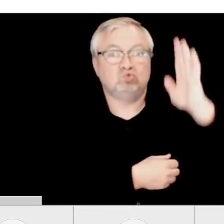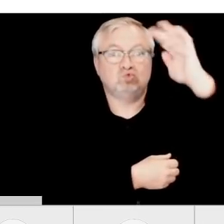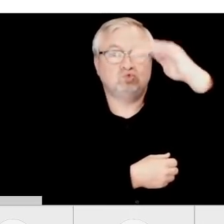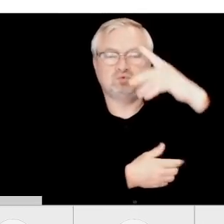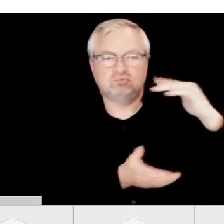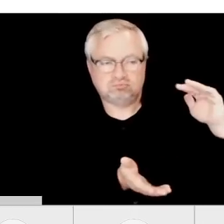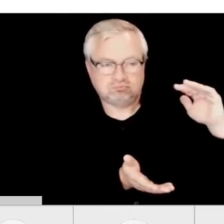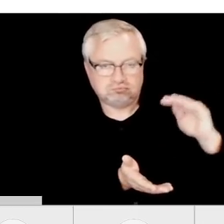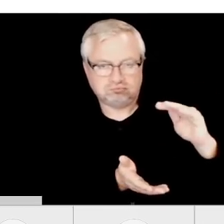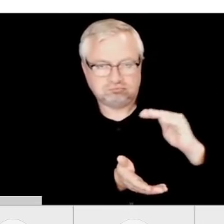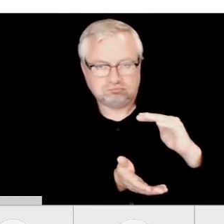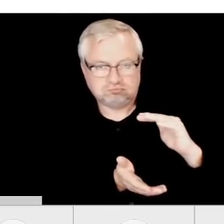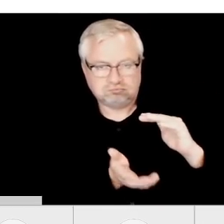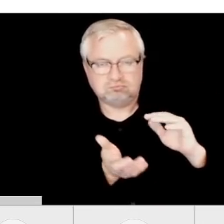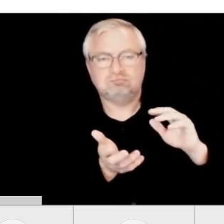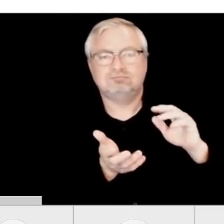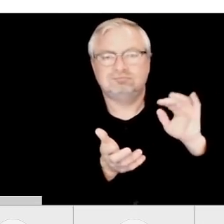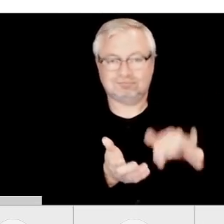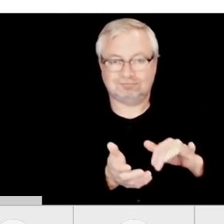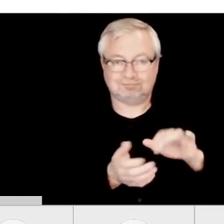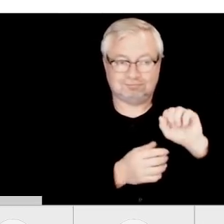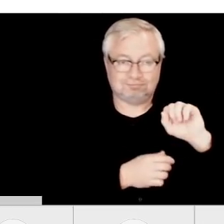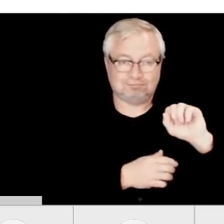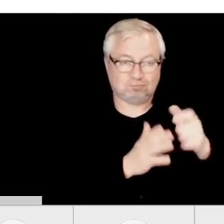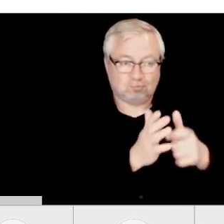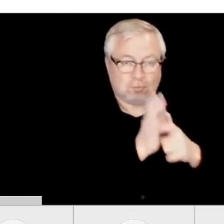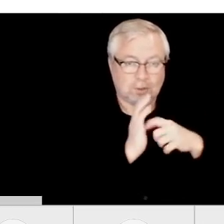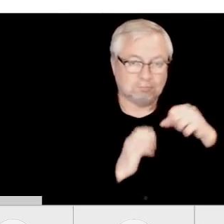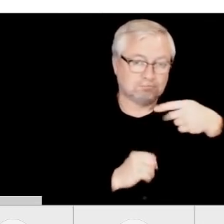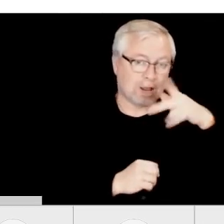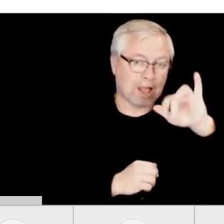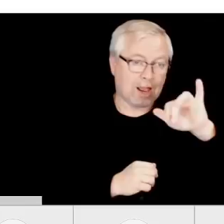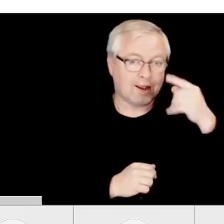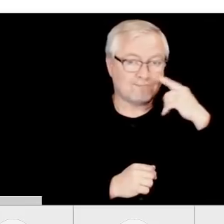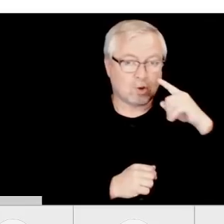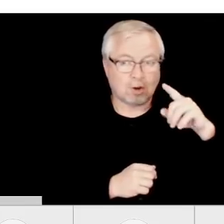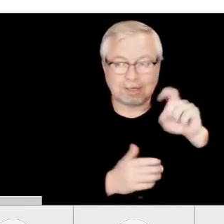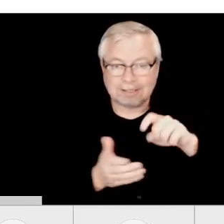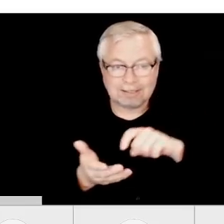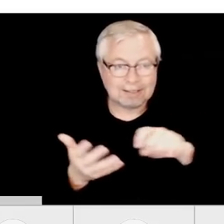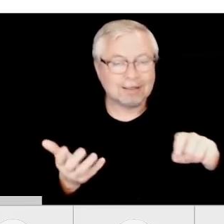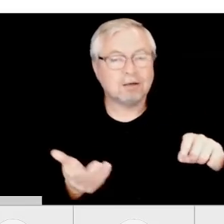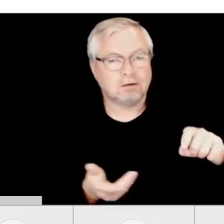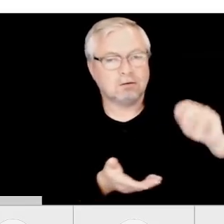So its true, the longer you do it, you get these marginal differences.